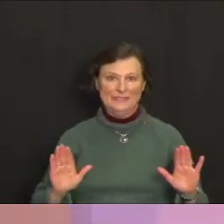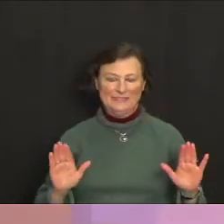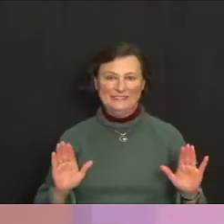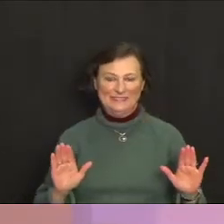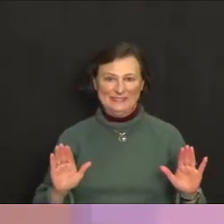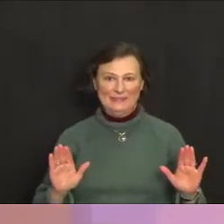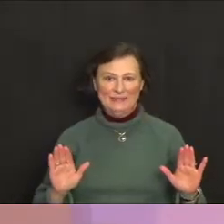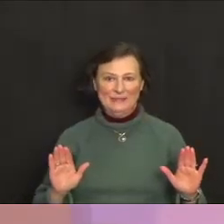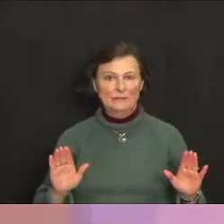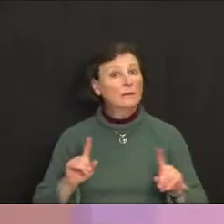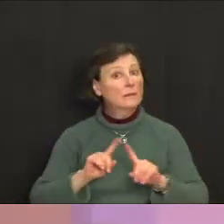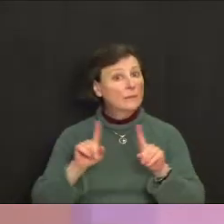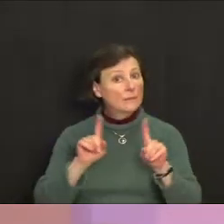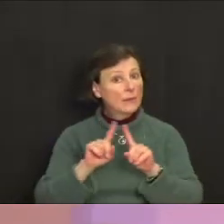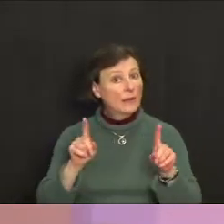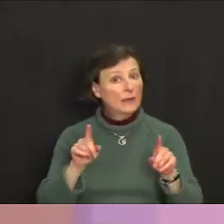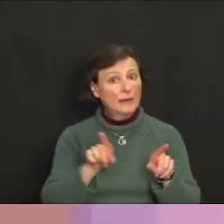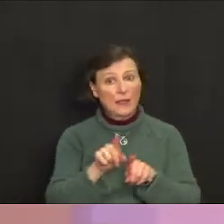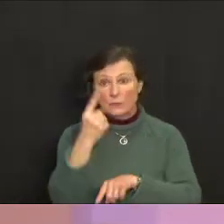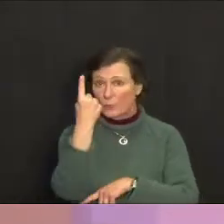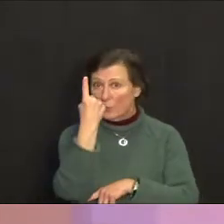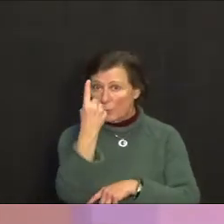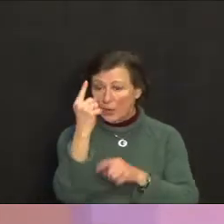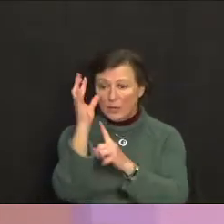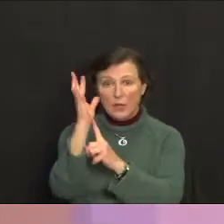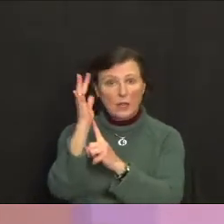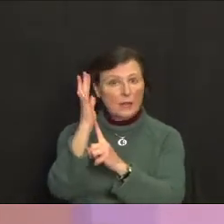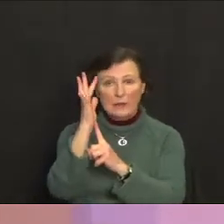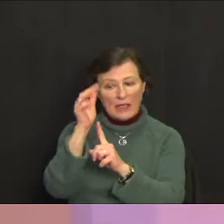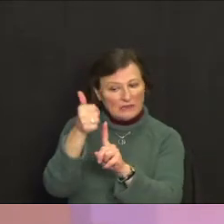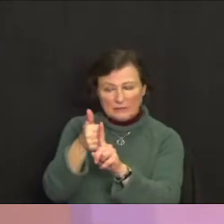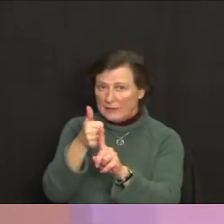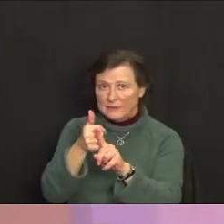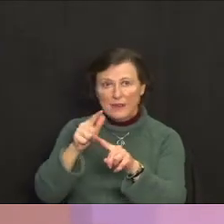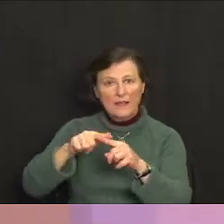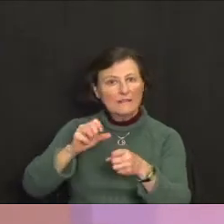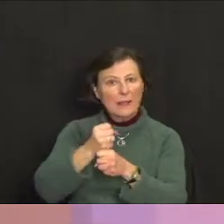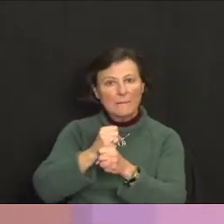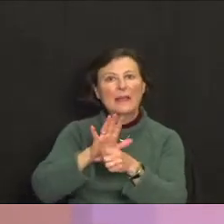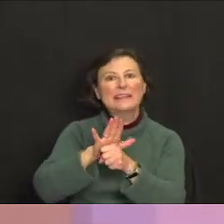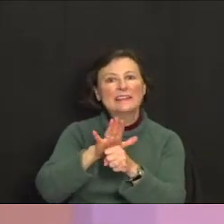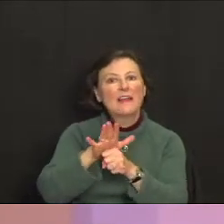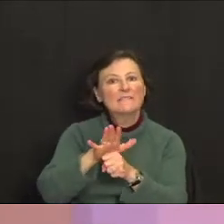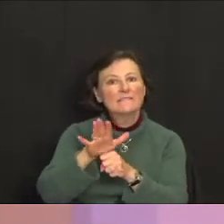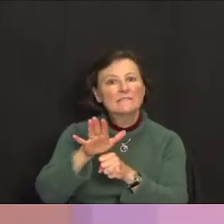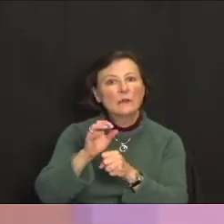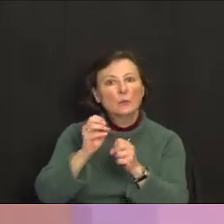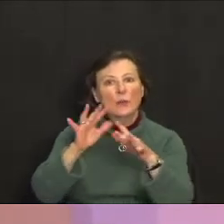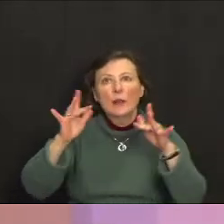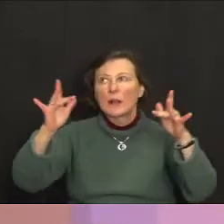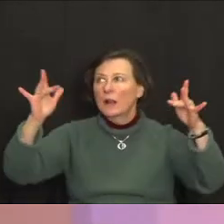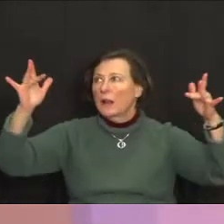But just as this single candle cannot by itself produce enough to illuminate everything in a room